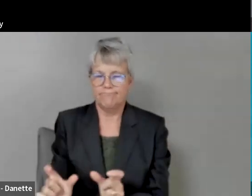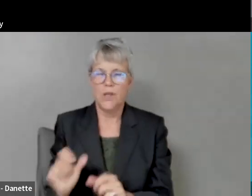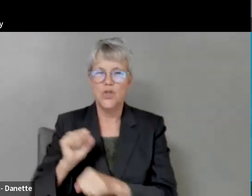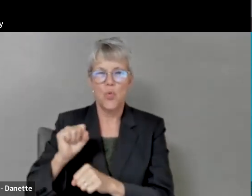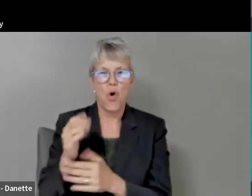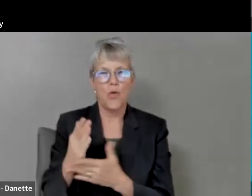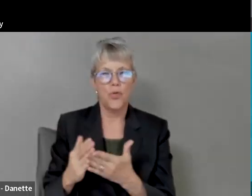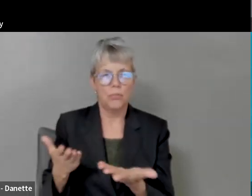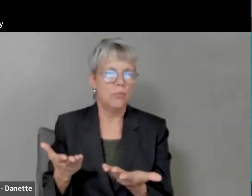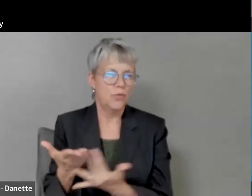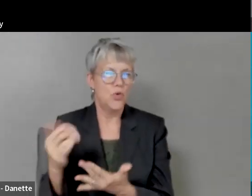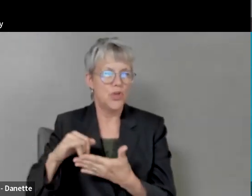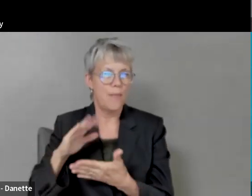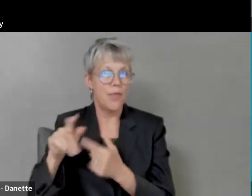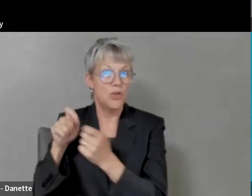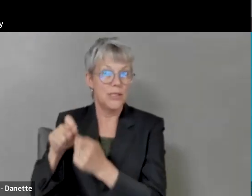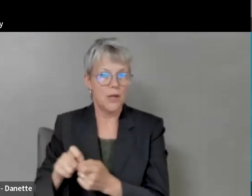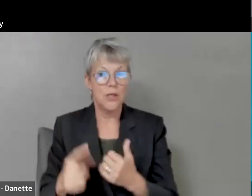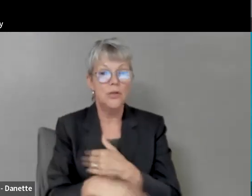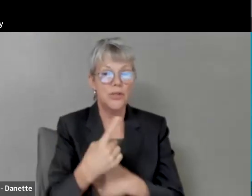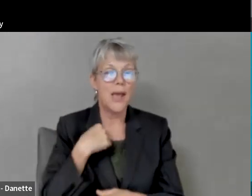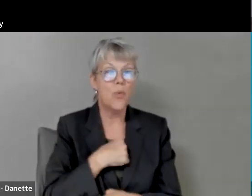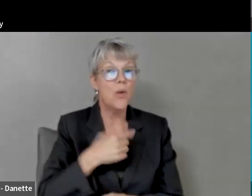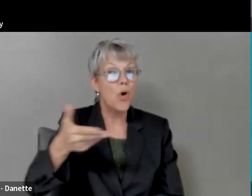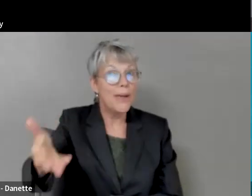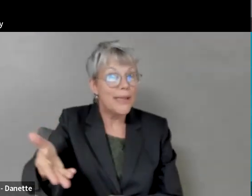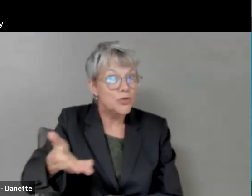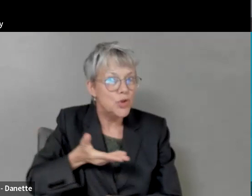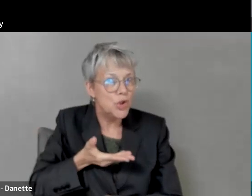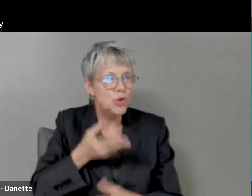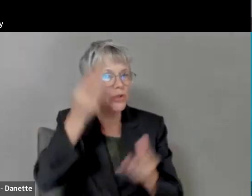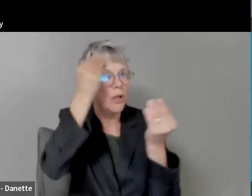So today we want to introduce at a high level this idea that we need a State plan